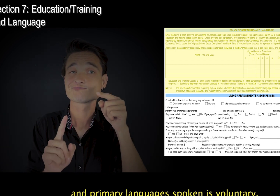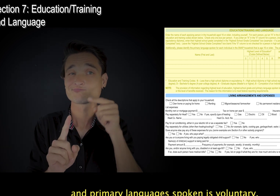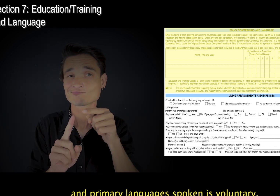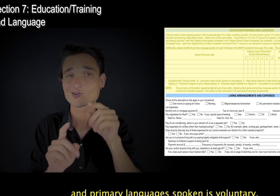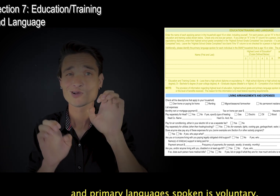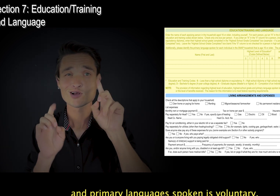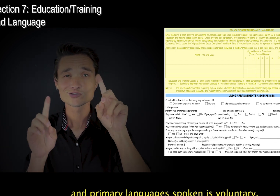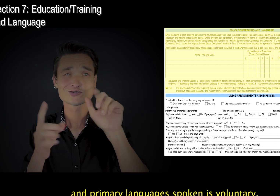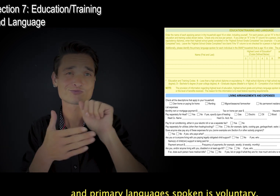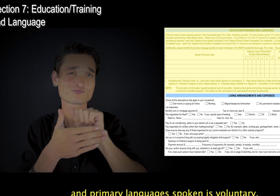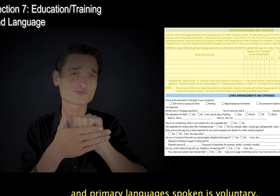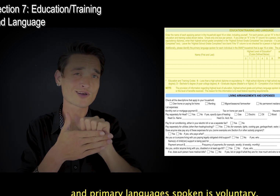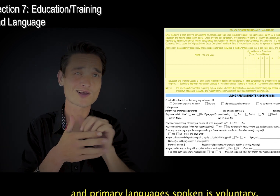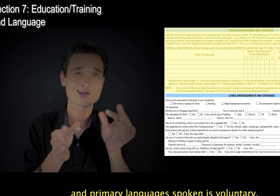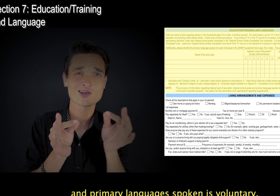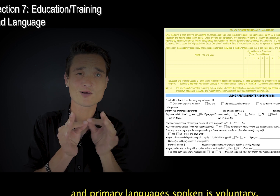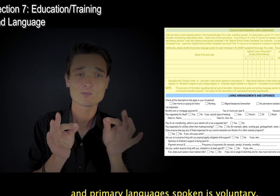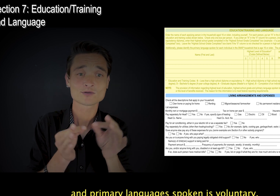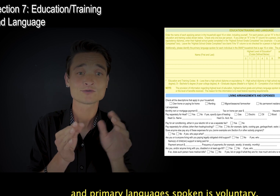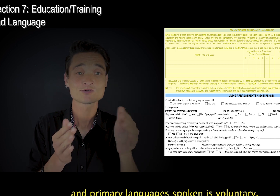and primary languages spoken is voluntary.